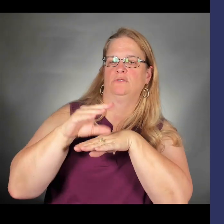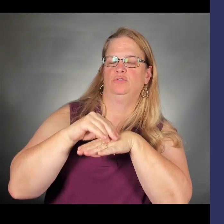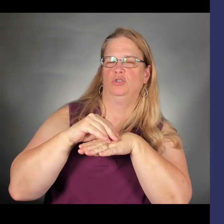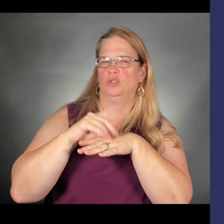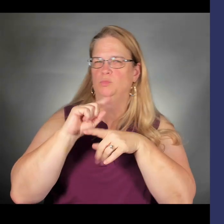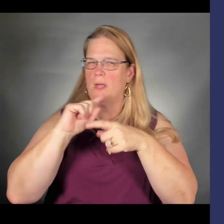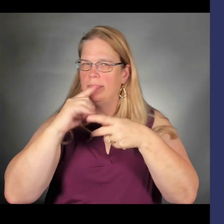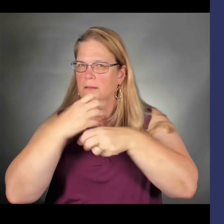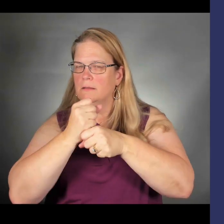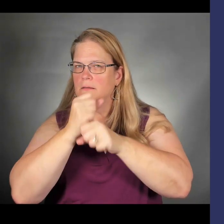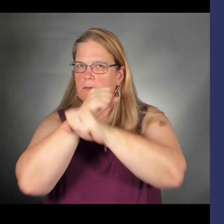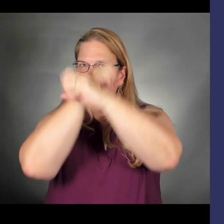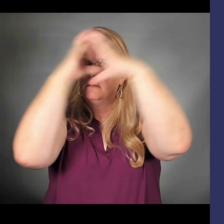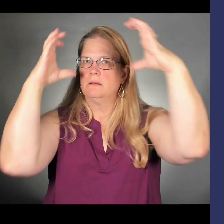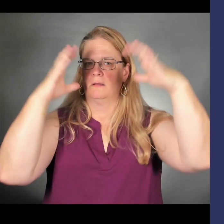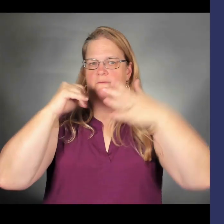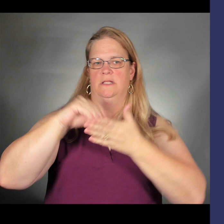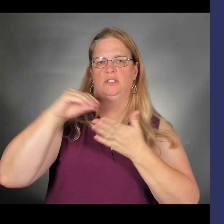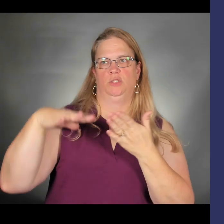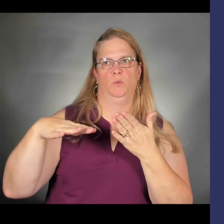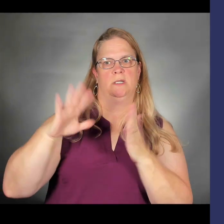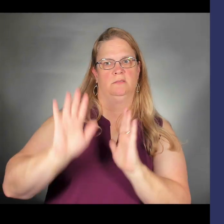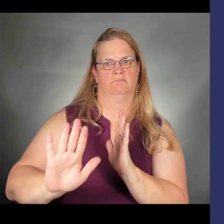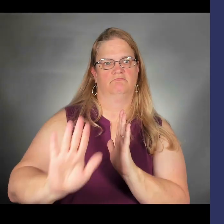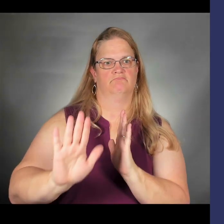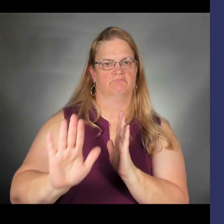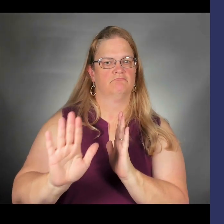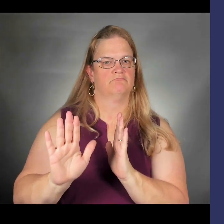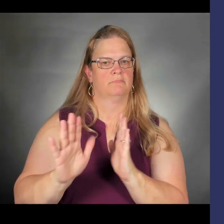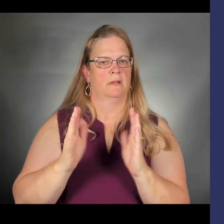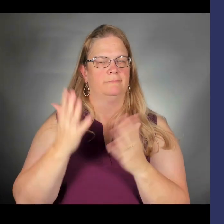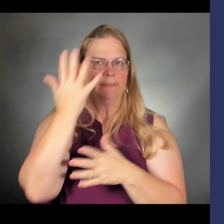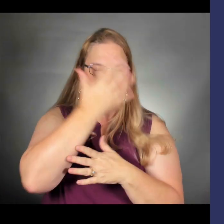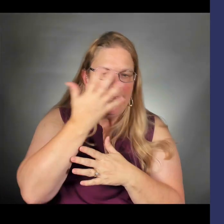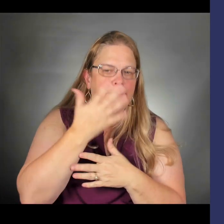This will help provide the counselor with a brief and general summary of the students appearance,